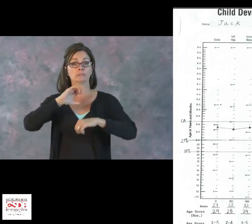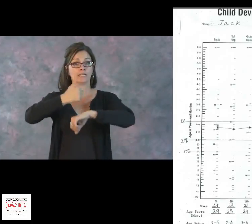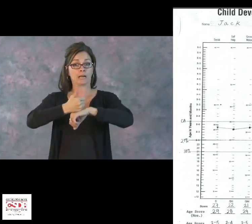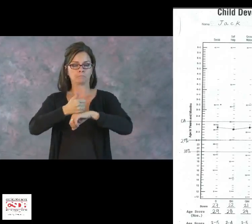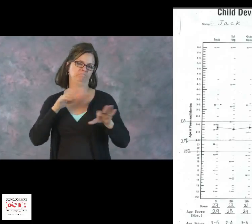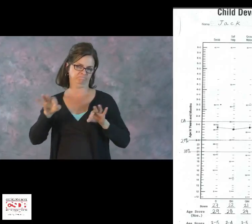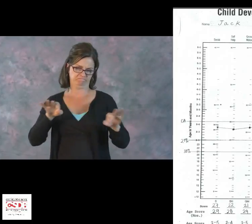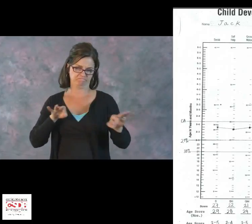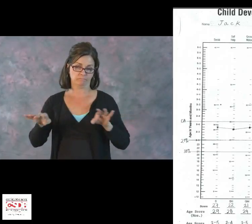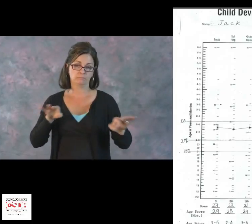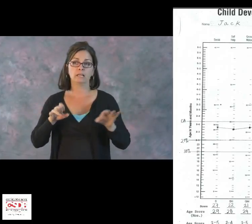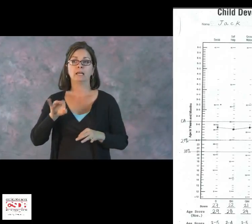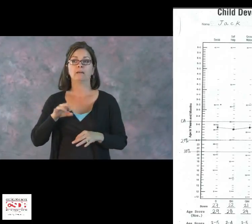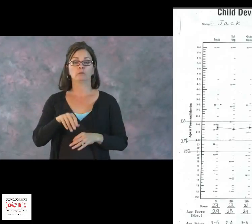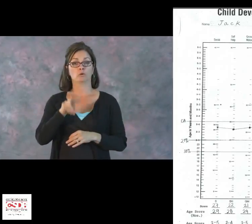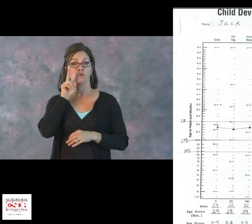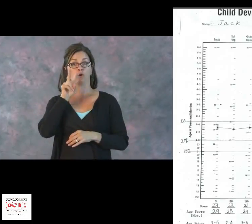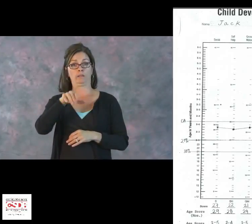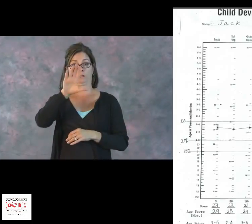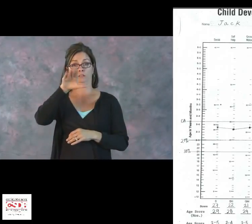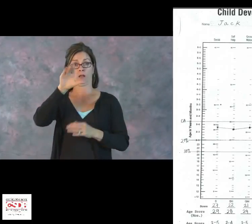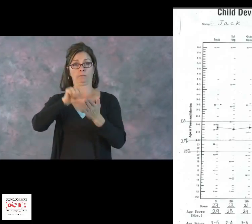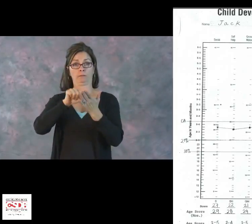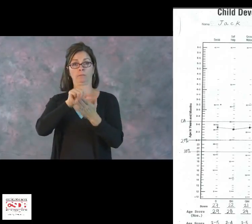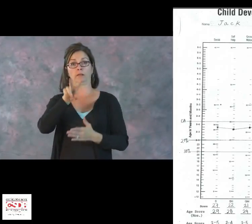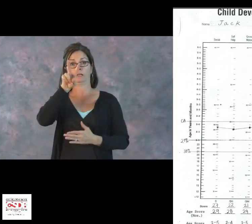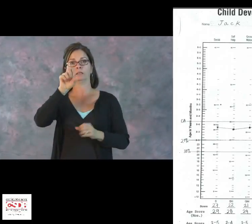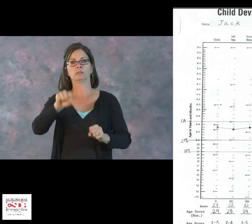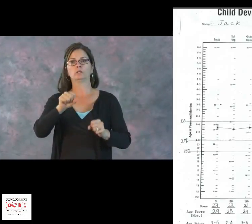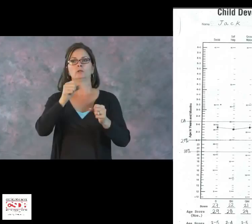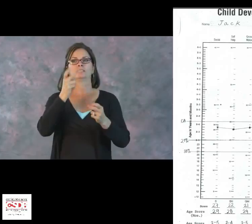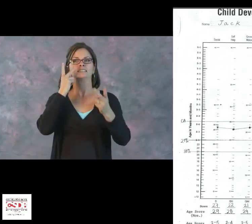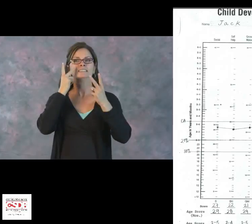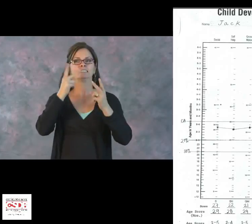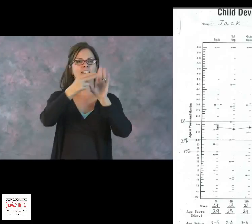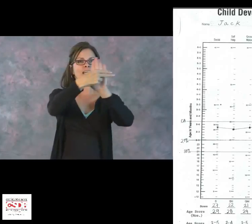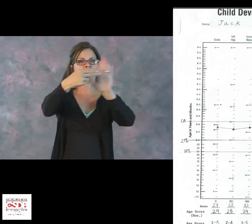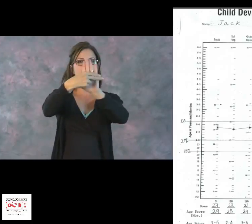across the top of the page, we can see the labels for the different subscales.